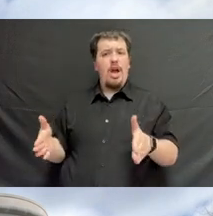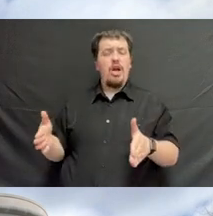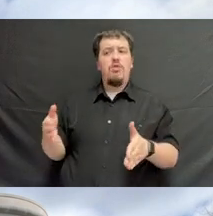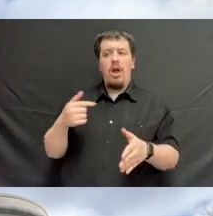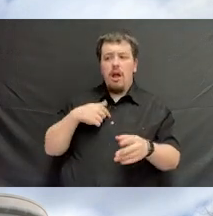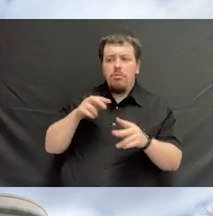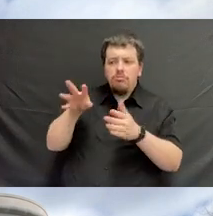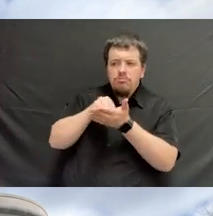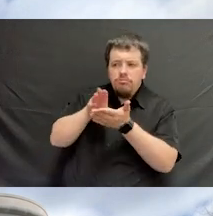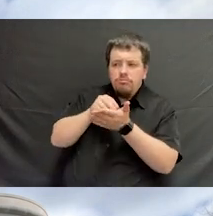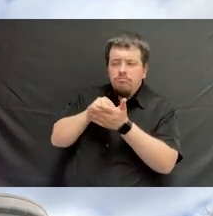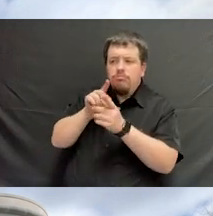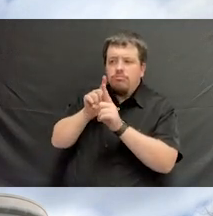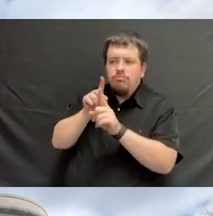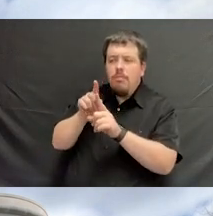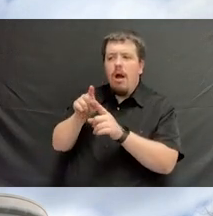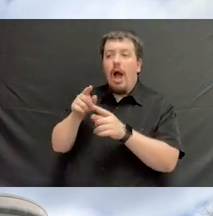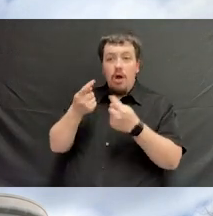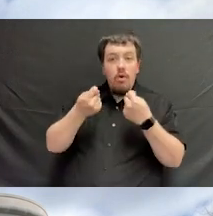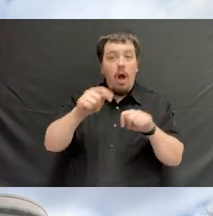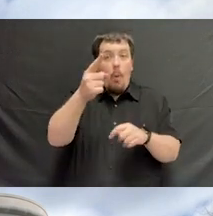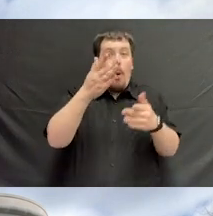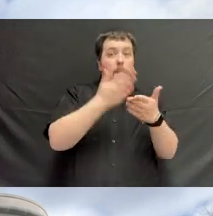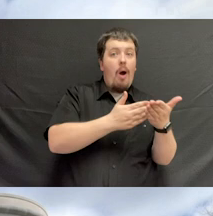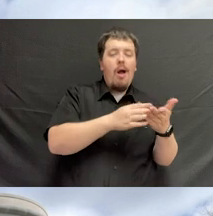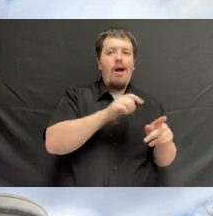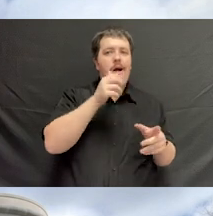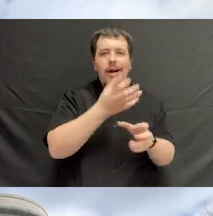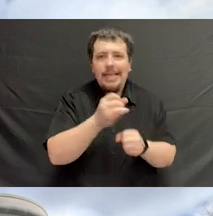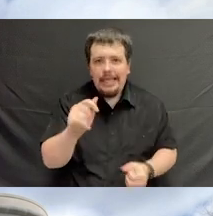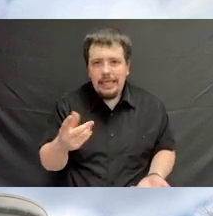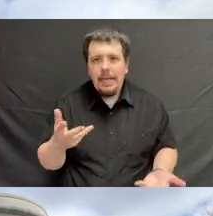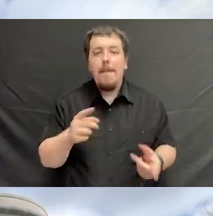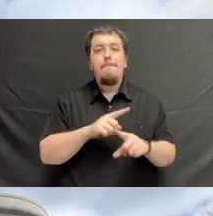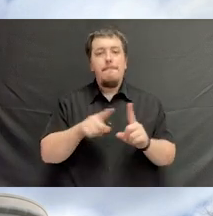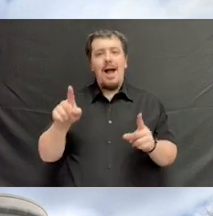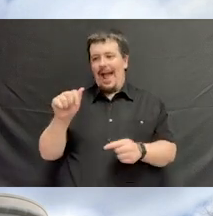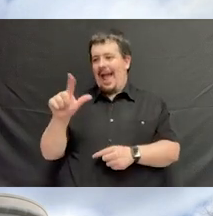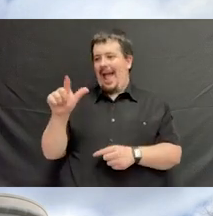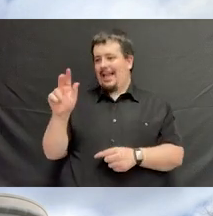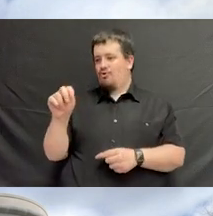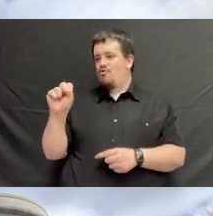and I auditioned for the part and I didn't get it, of Alan Strang, and then he said he wanted me next to him